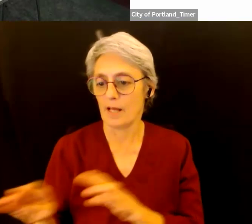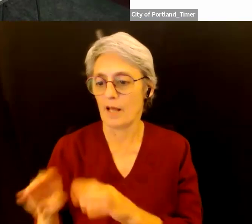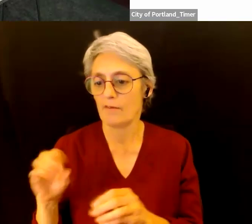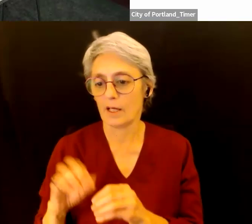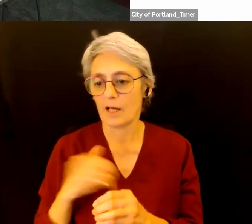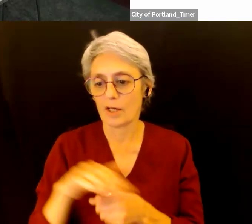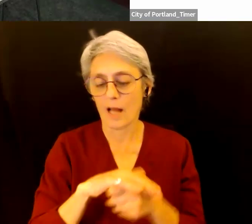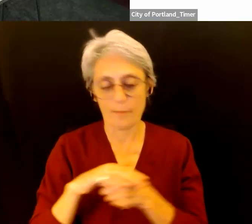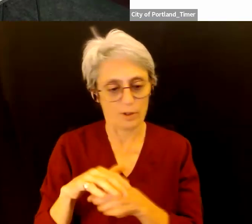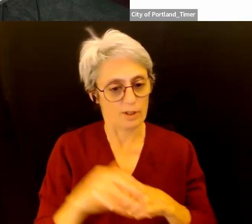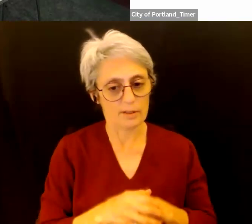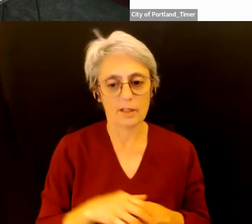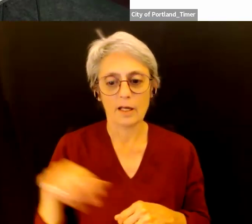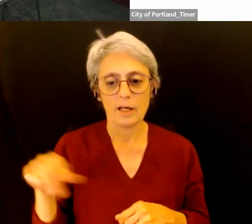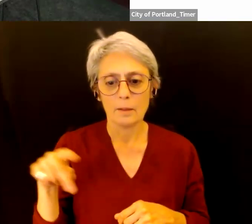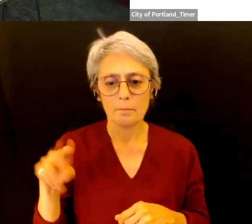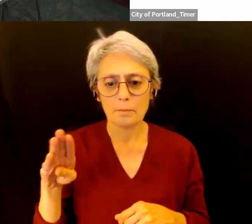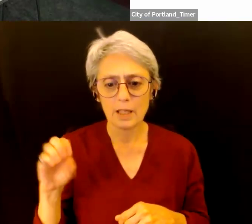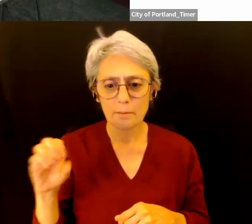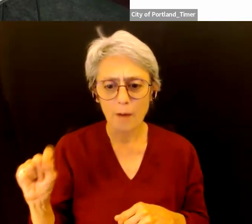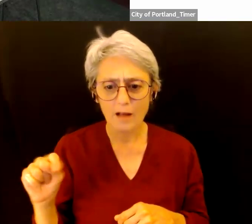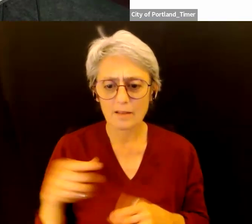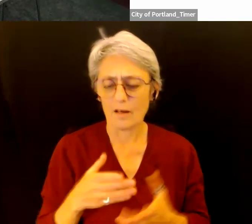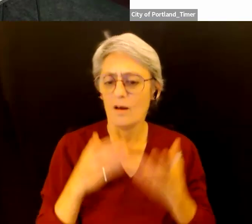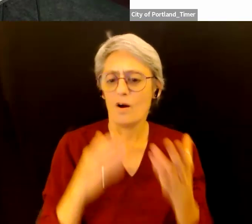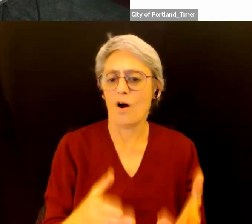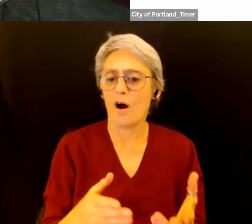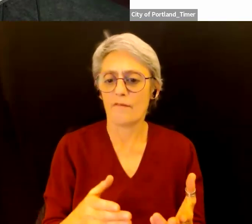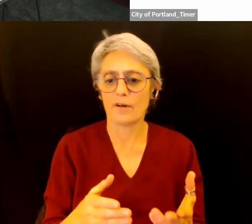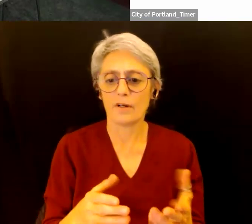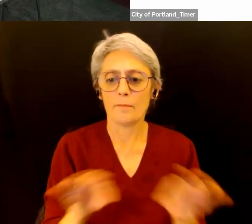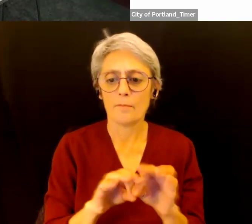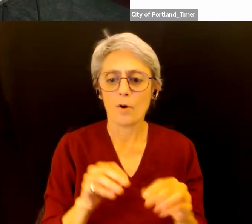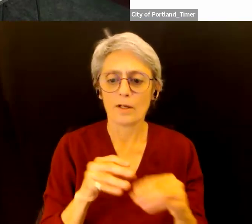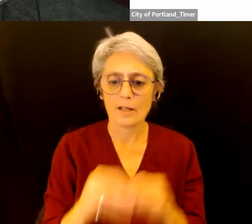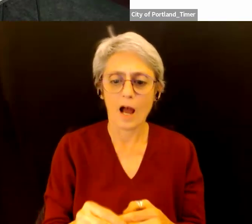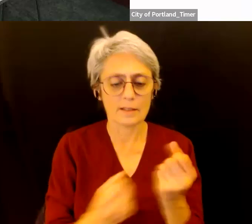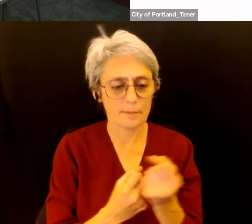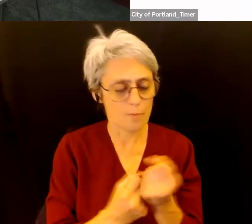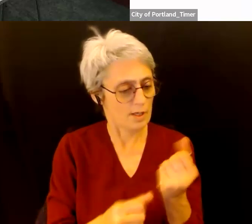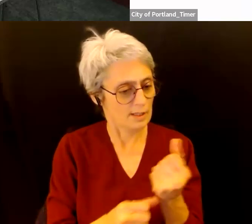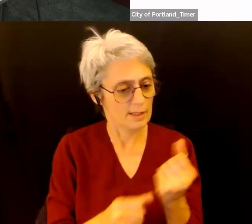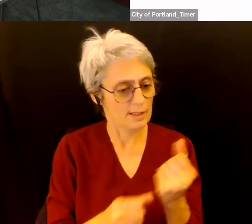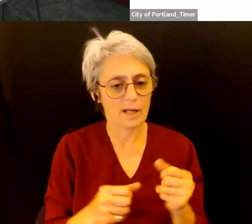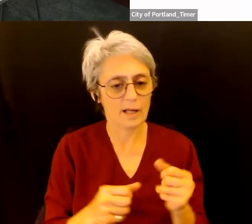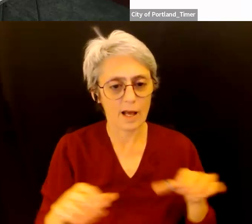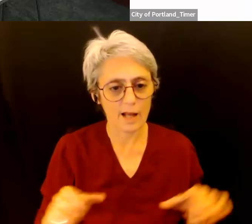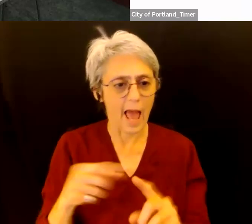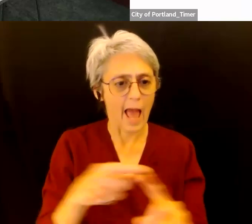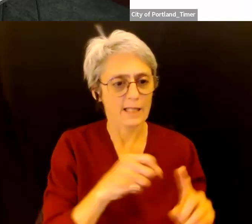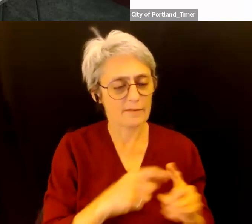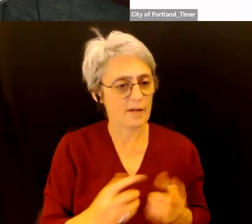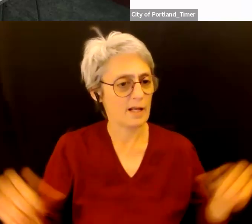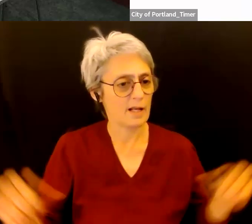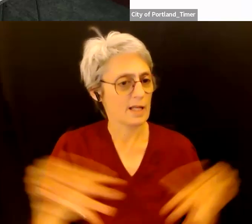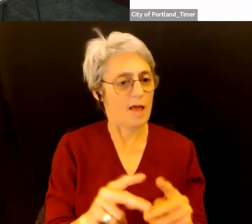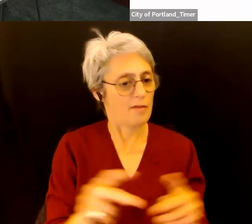Pbot has offered invaluable guidance, support, and assisting and activating our gathering spaces around the city for neighborhoods to come together.